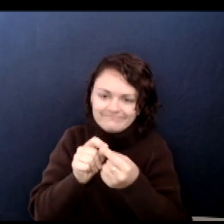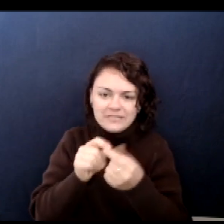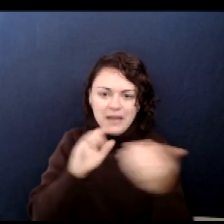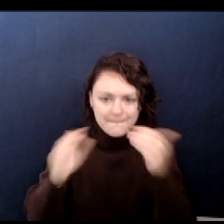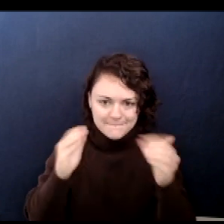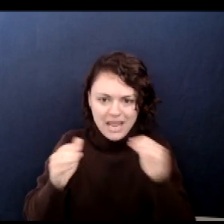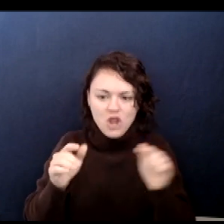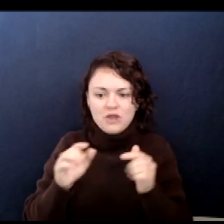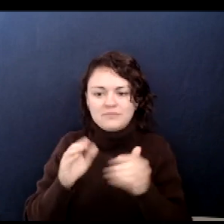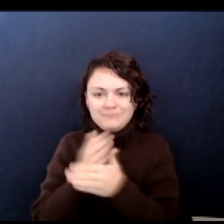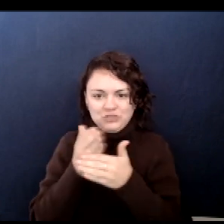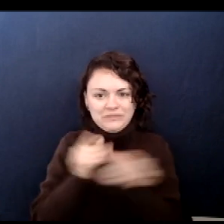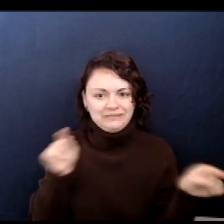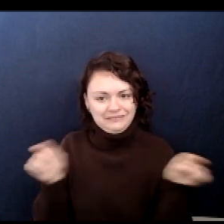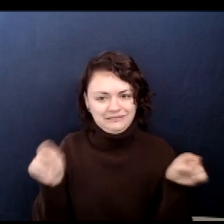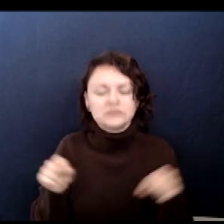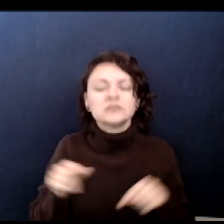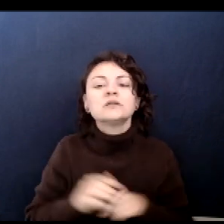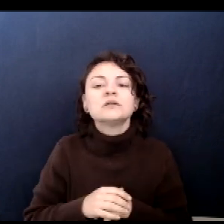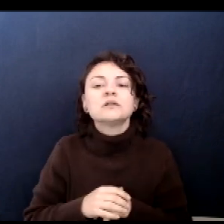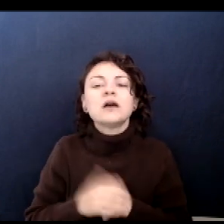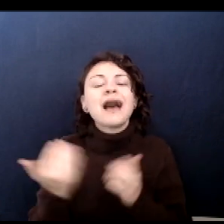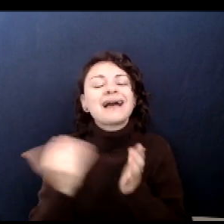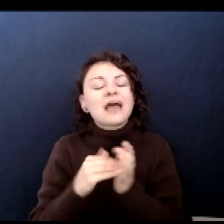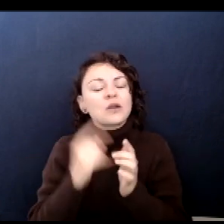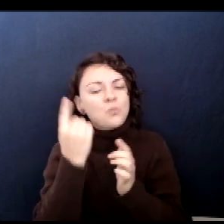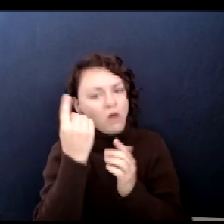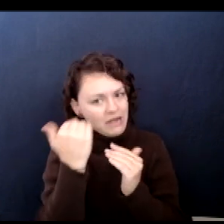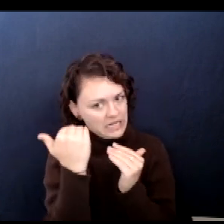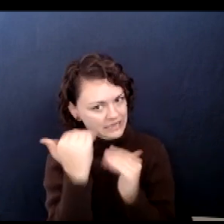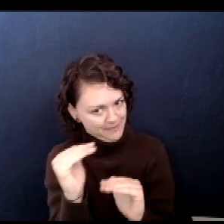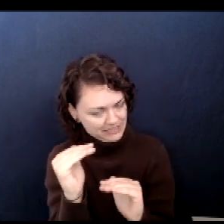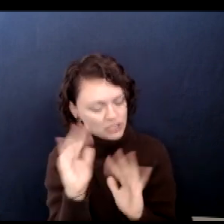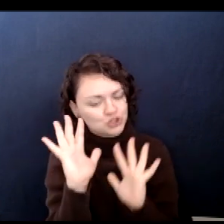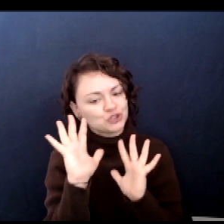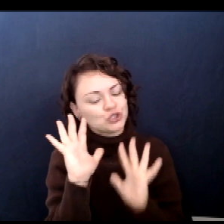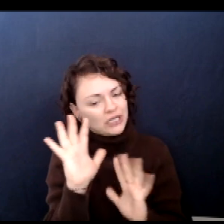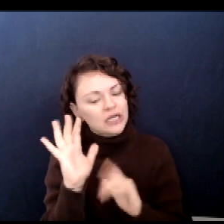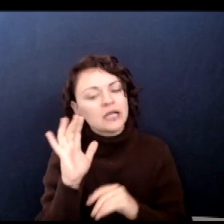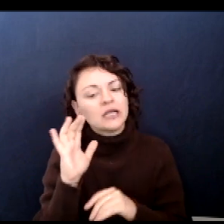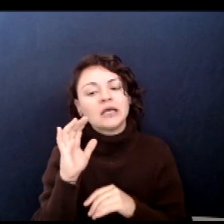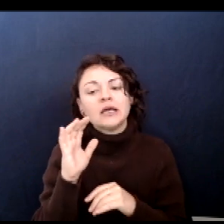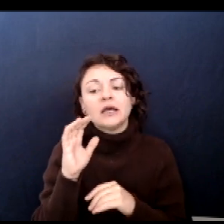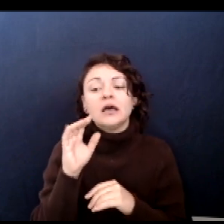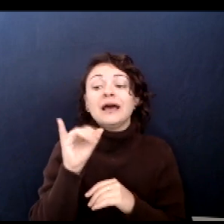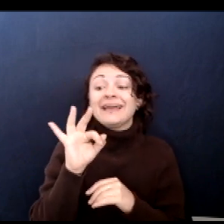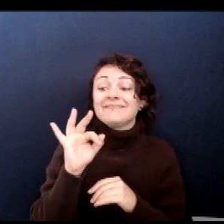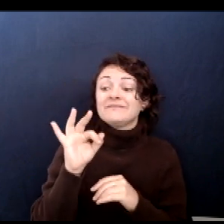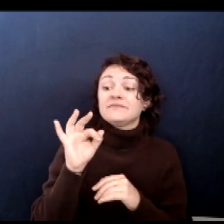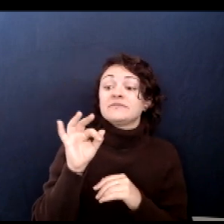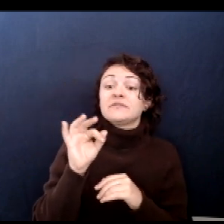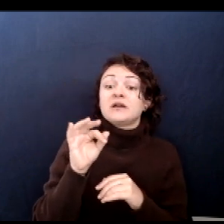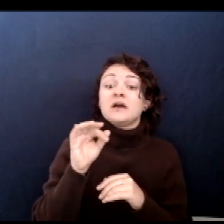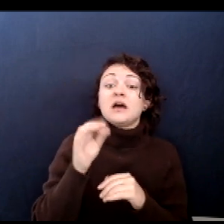Then, just to mention one limitation of this approach, of course, is that if there's under enrollment in Medicaid overall for a certain group,